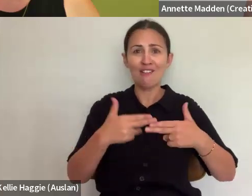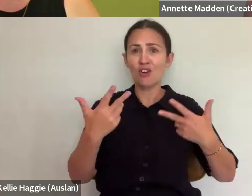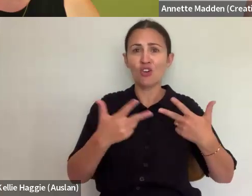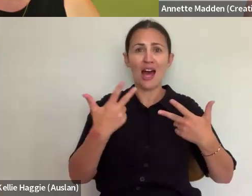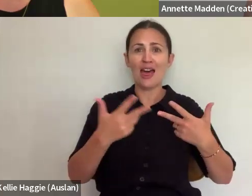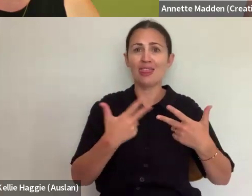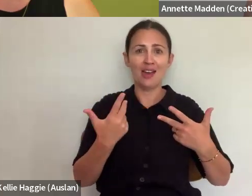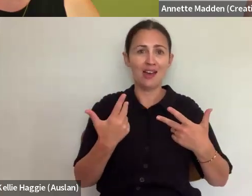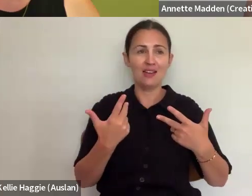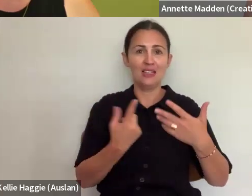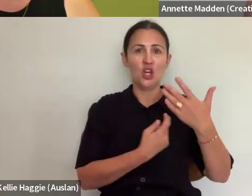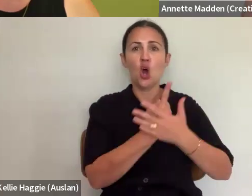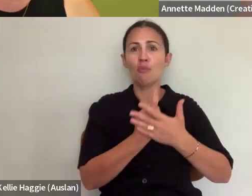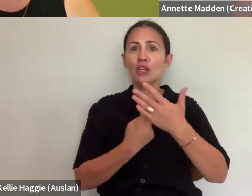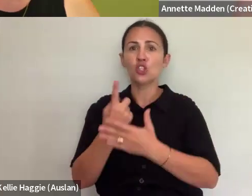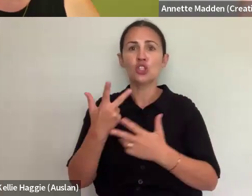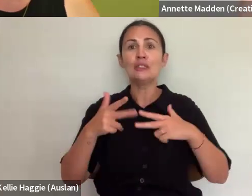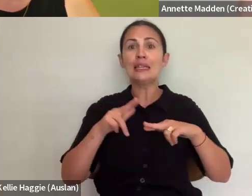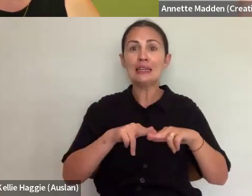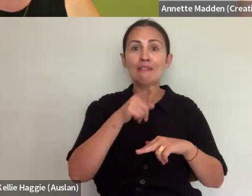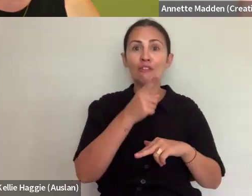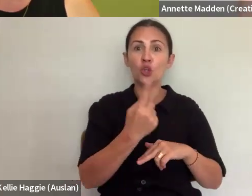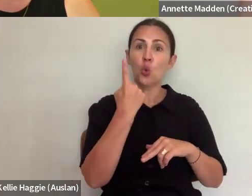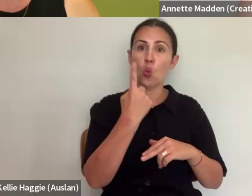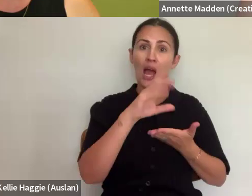one. This is in line with